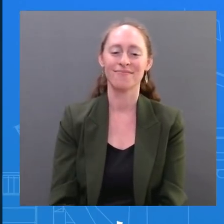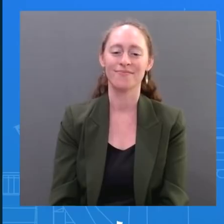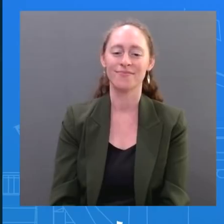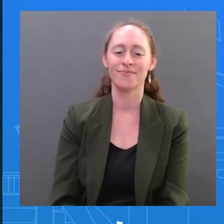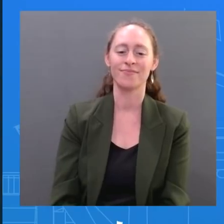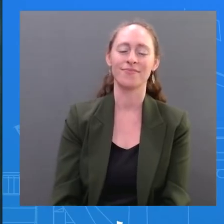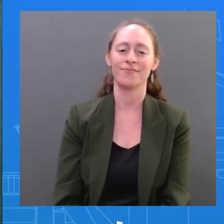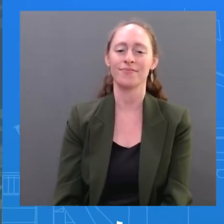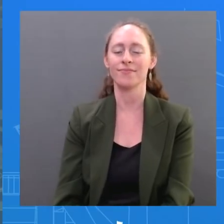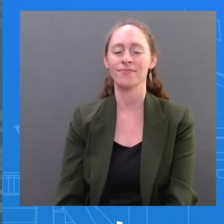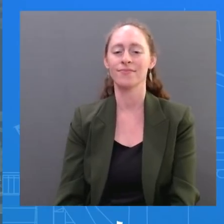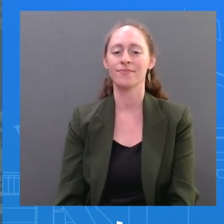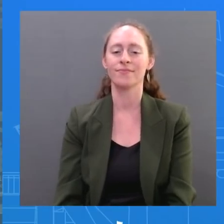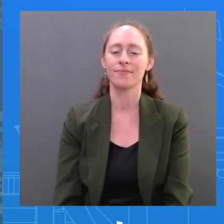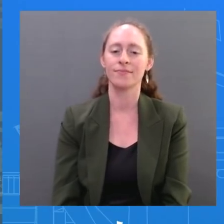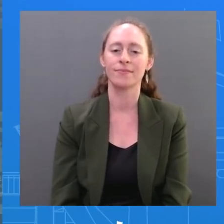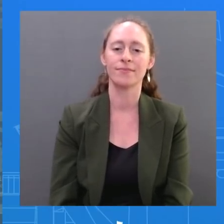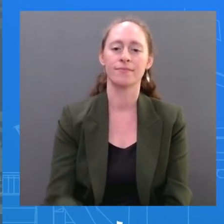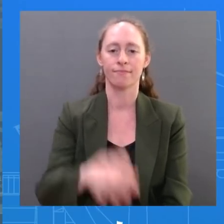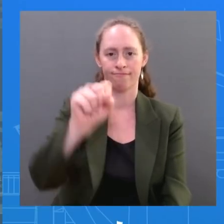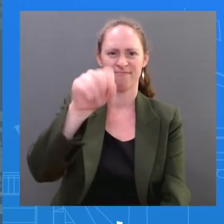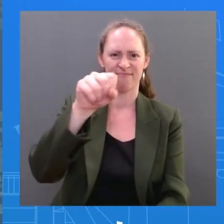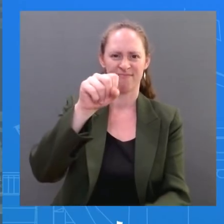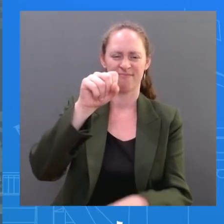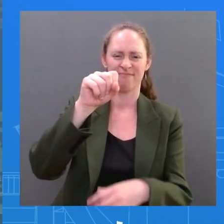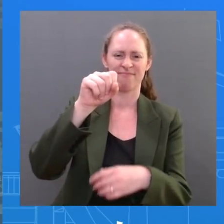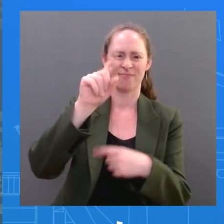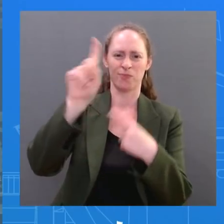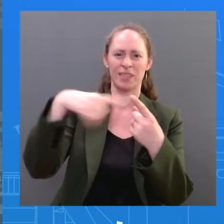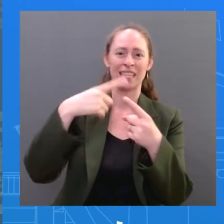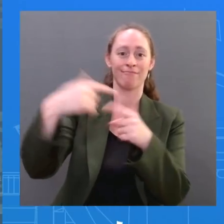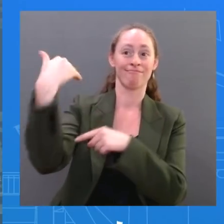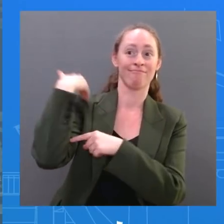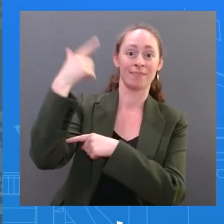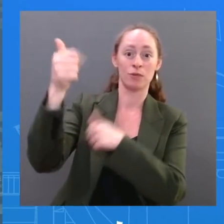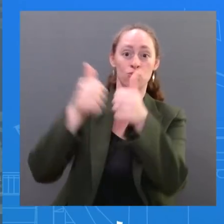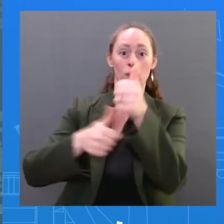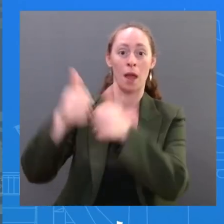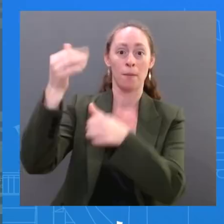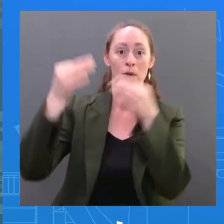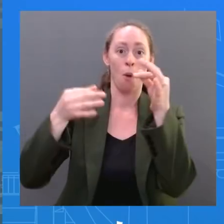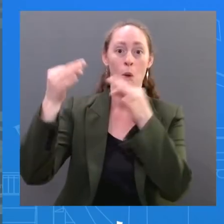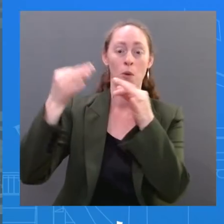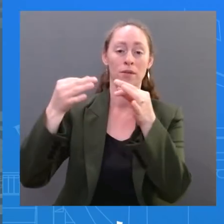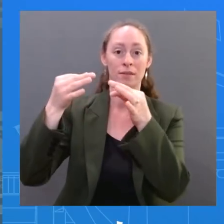the President took immediate action under his executive authority to defend reproductive rights.